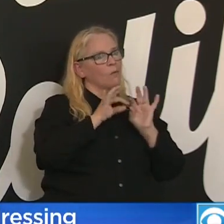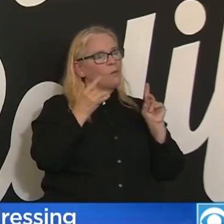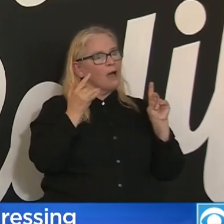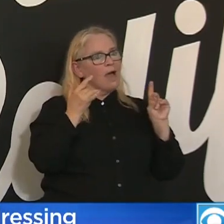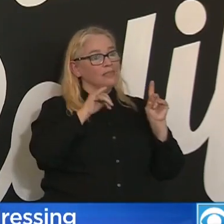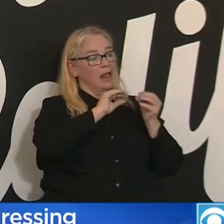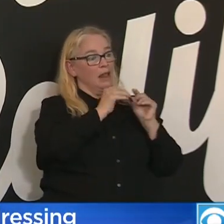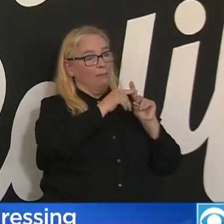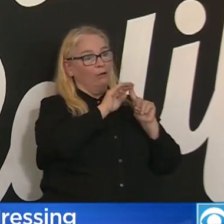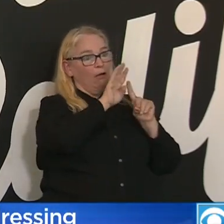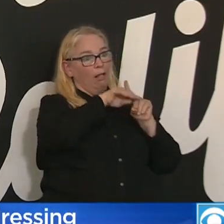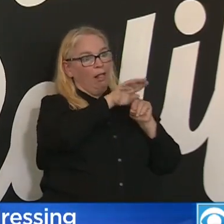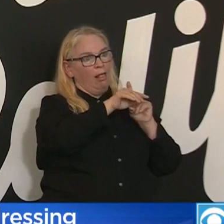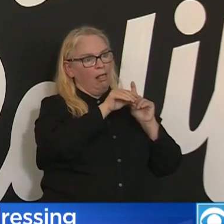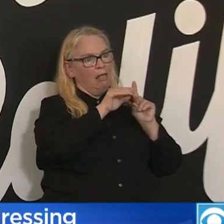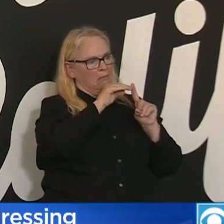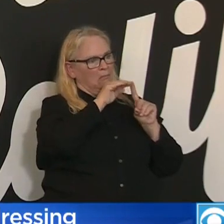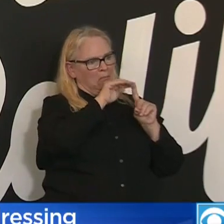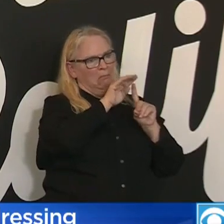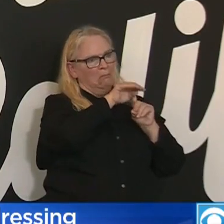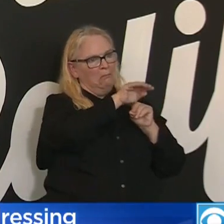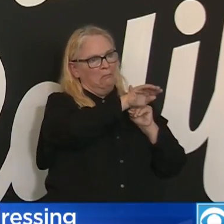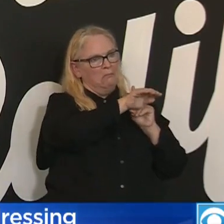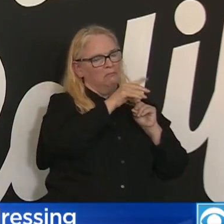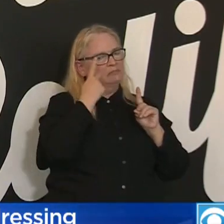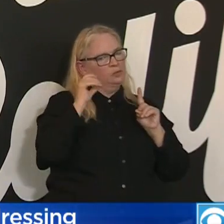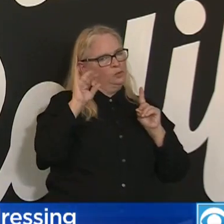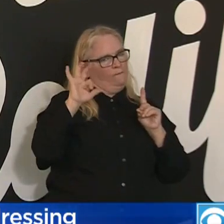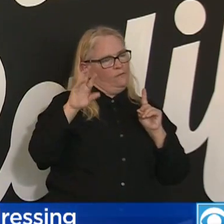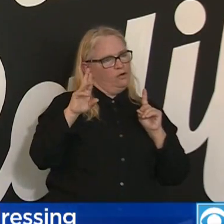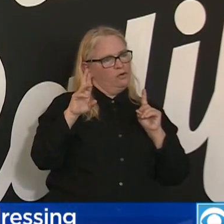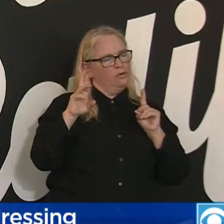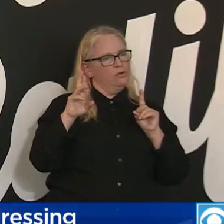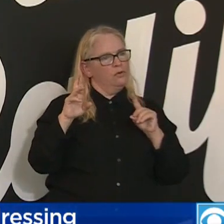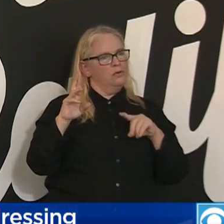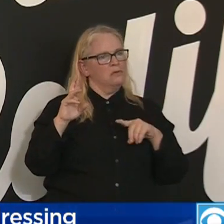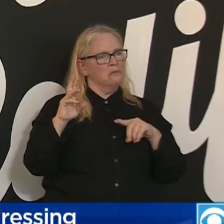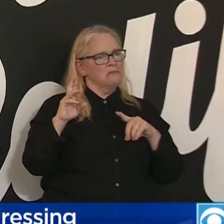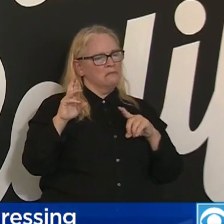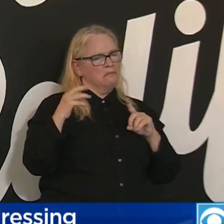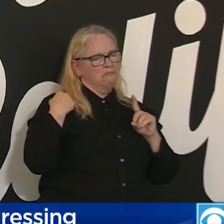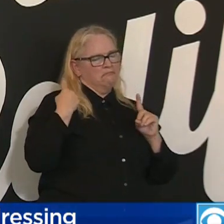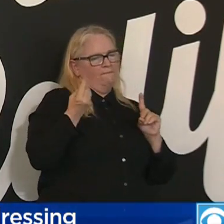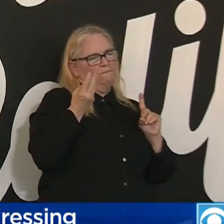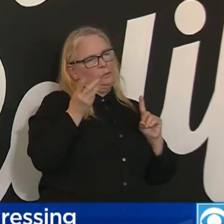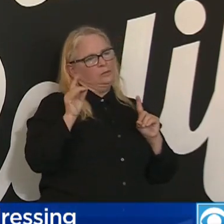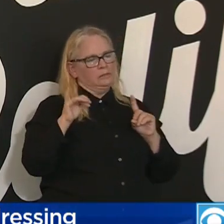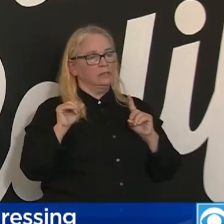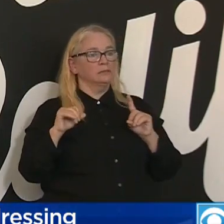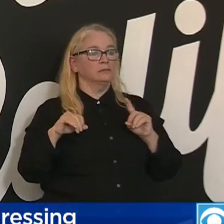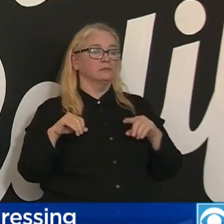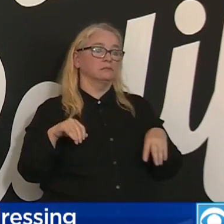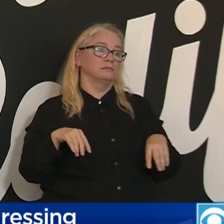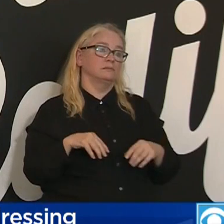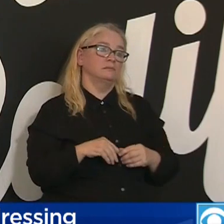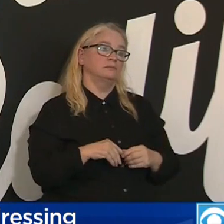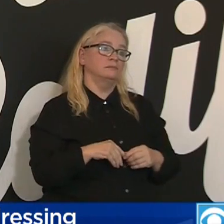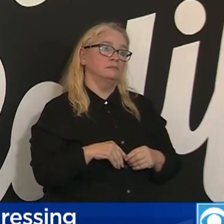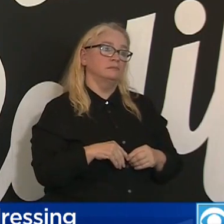YESTERDAY. WHAT'S SIGNIFICANT ABOUT THAT IS THAT NUMBER IS PLUS OR MINUS IN A MARGIN THAT WE'VE SEEN